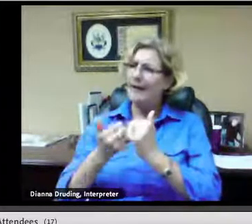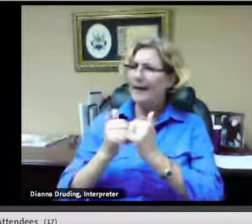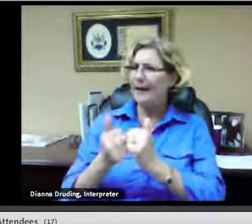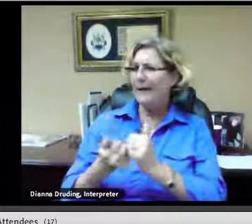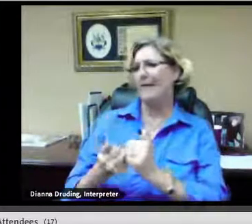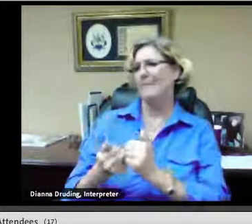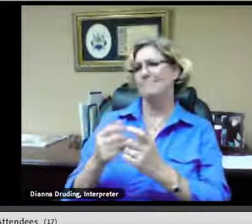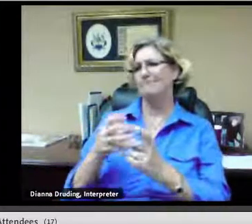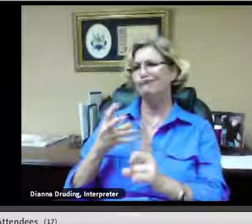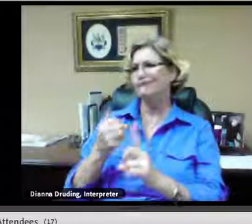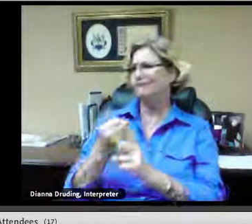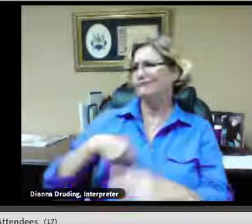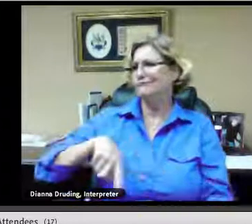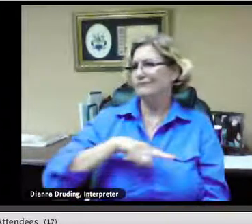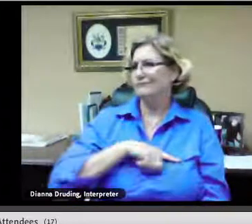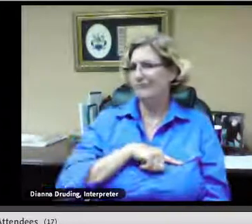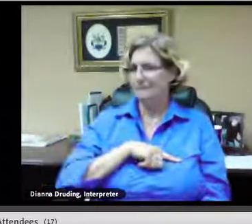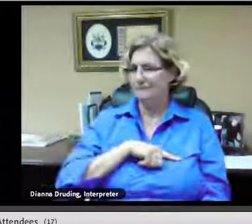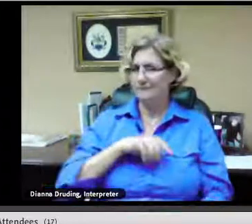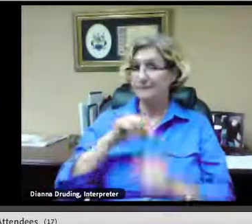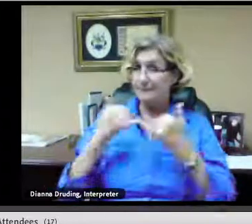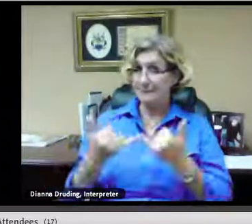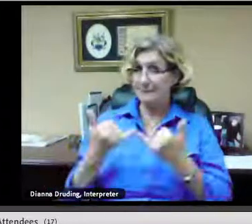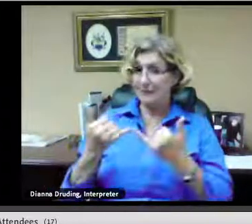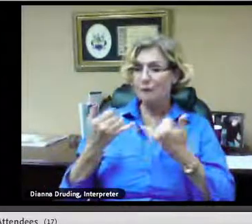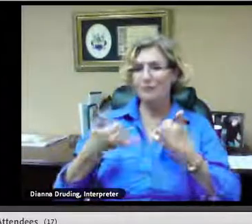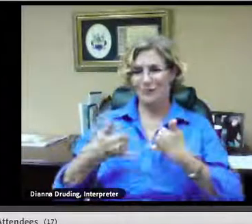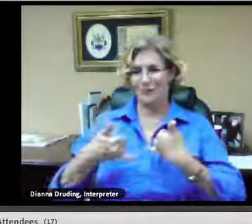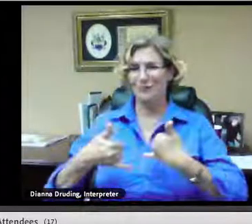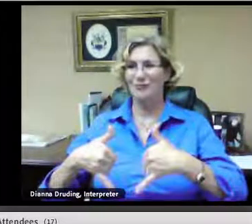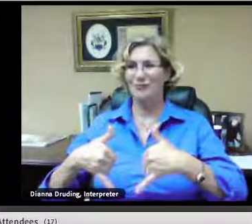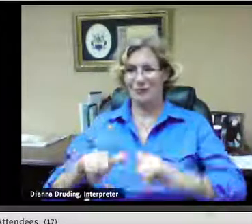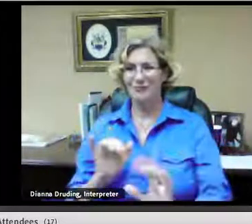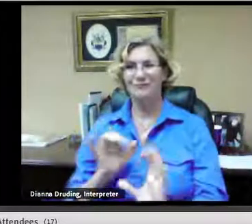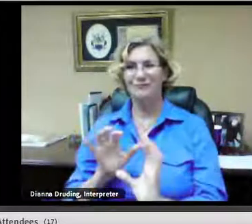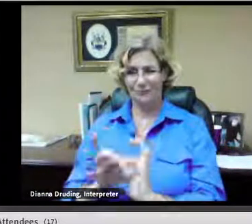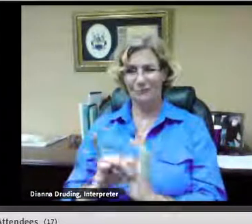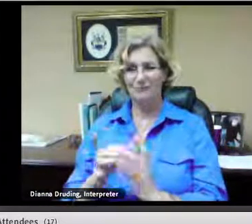but when this was formed, 1990, and I don't know the ages of all the folks on here,